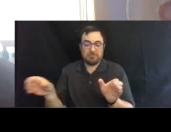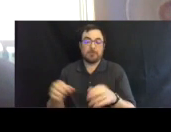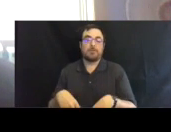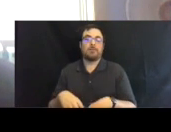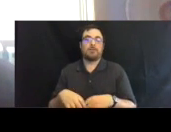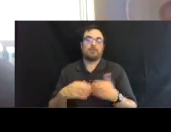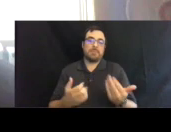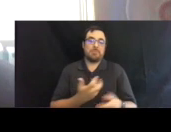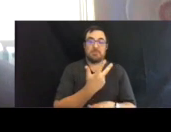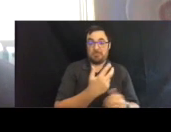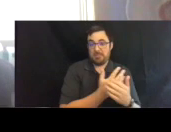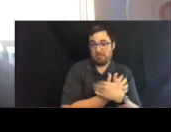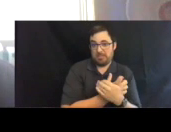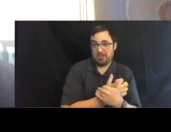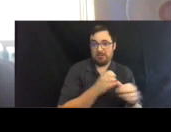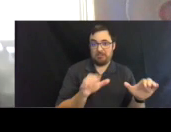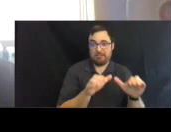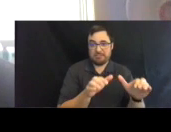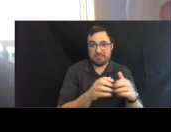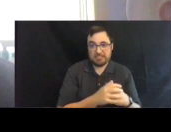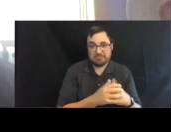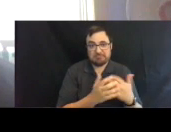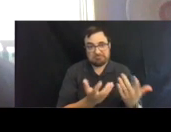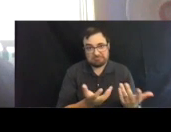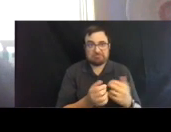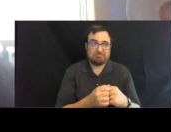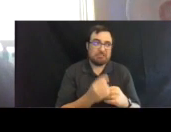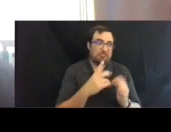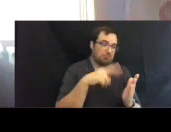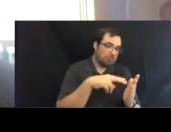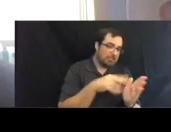Bears, if we're gonna do reading the book and then that could be